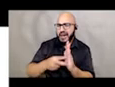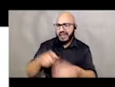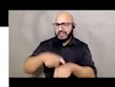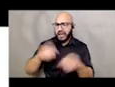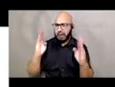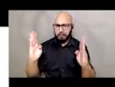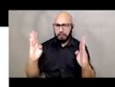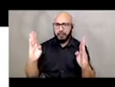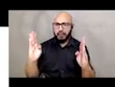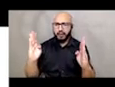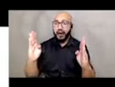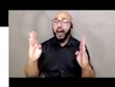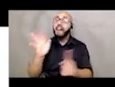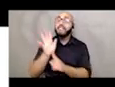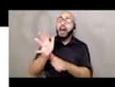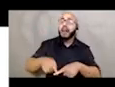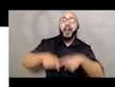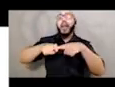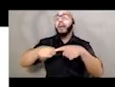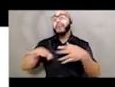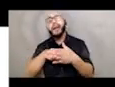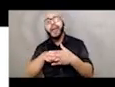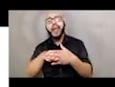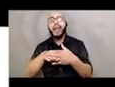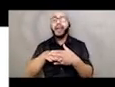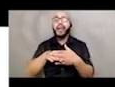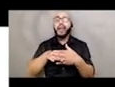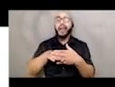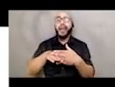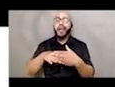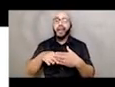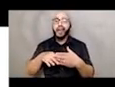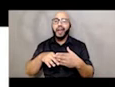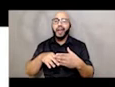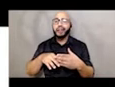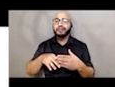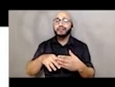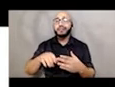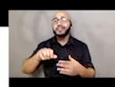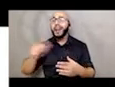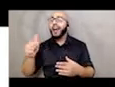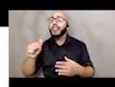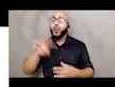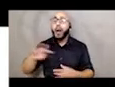taking a quick five minutes and turning your screen to a shopping site or some other site that you feel like is fulfilling for yourself.